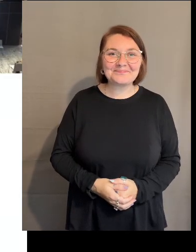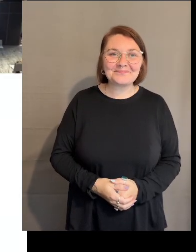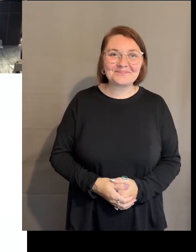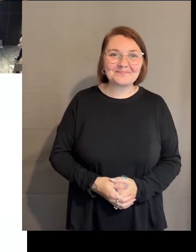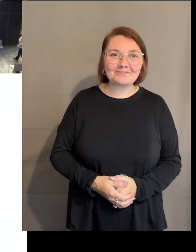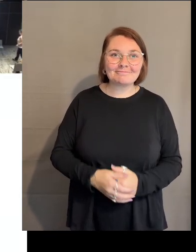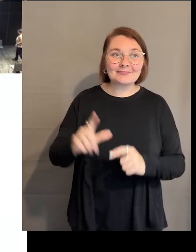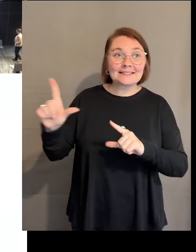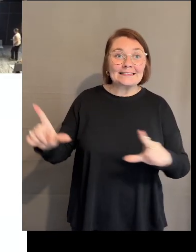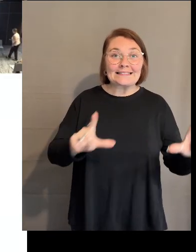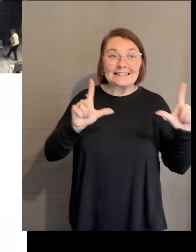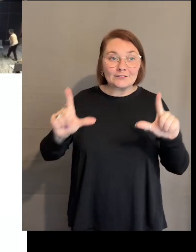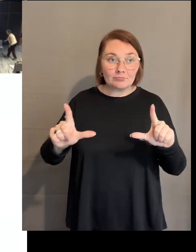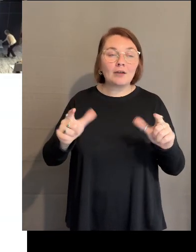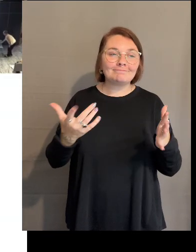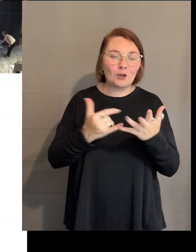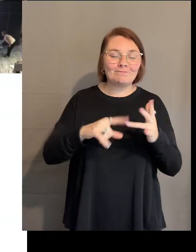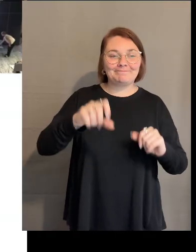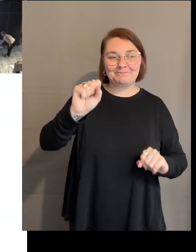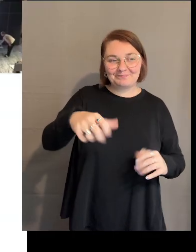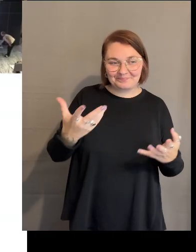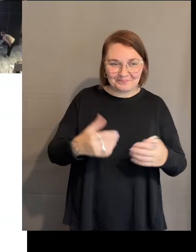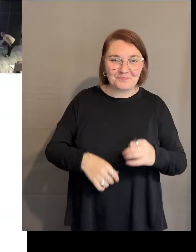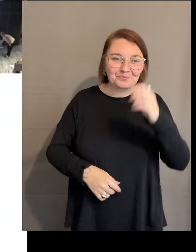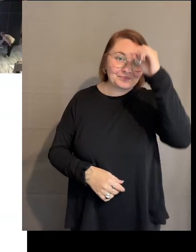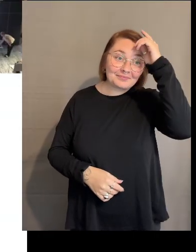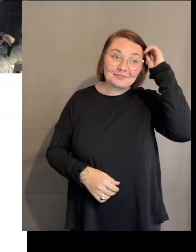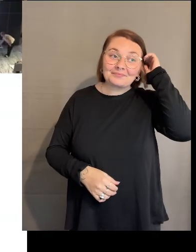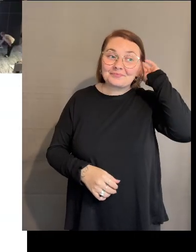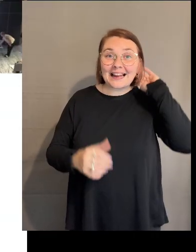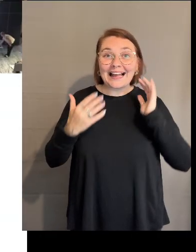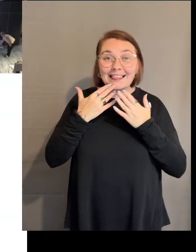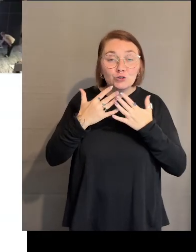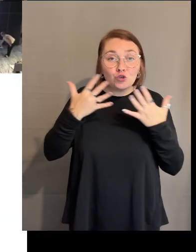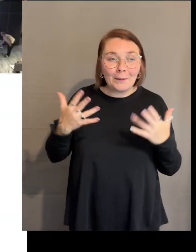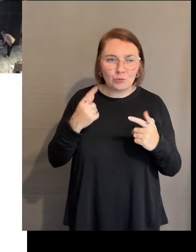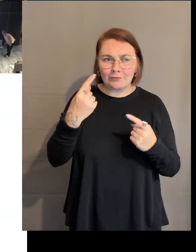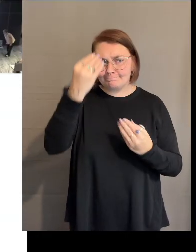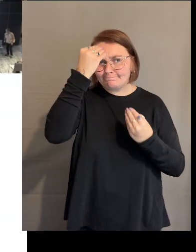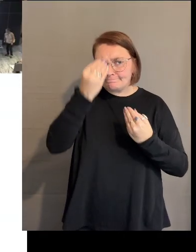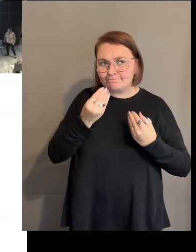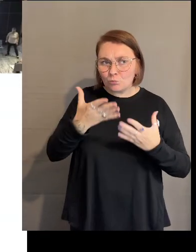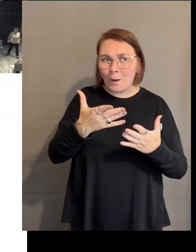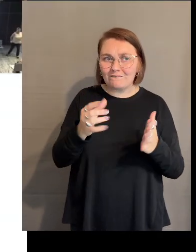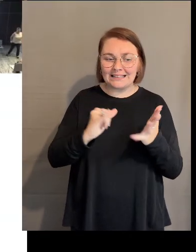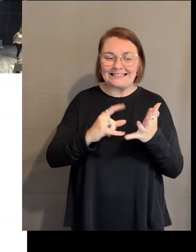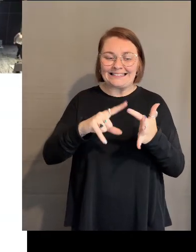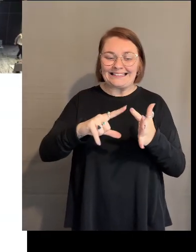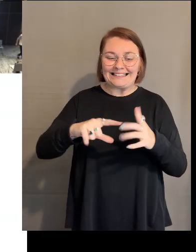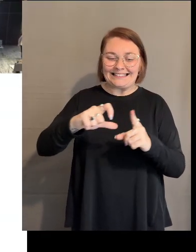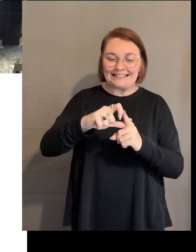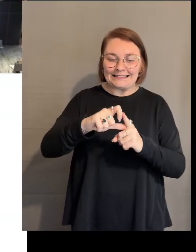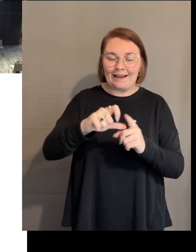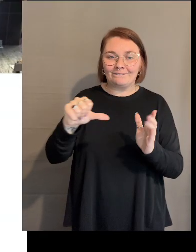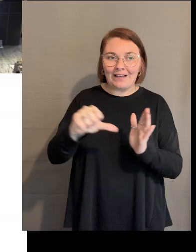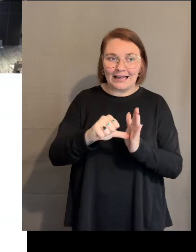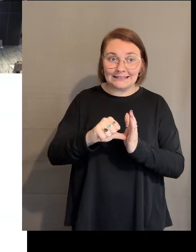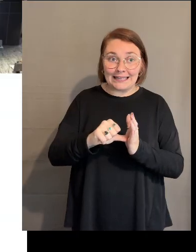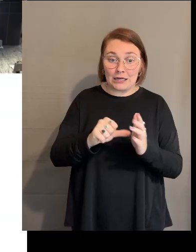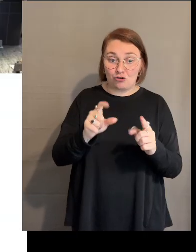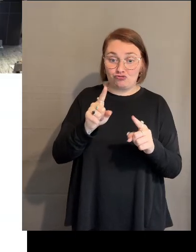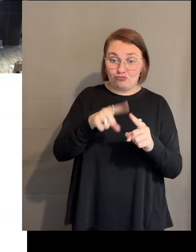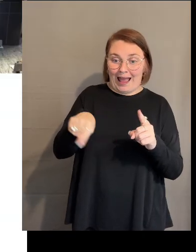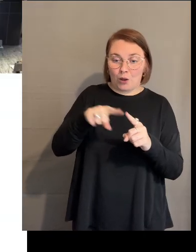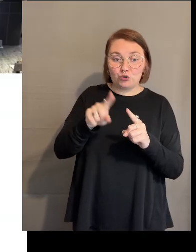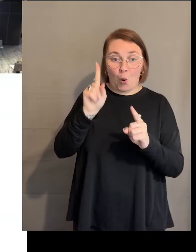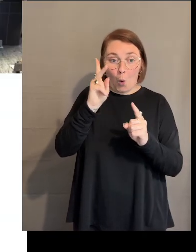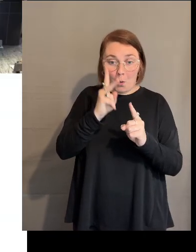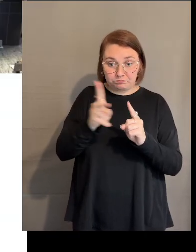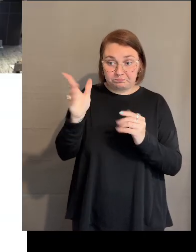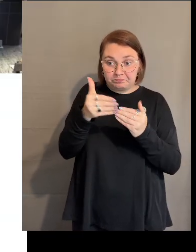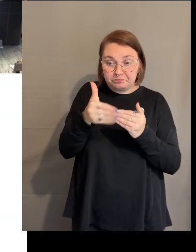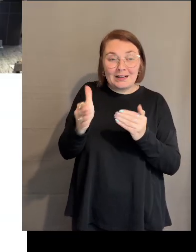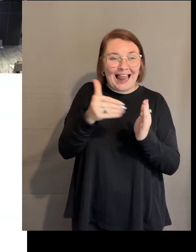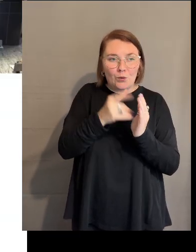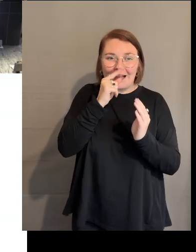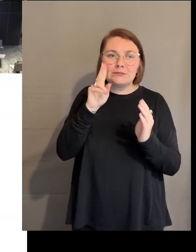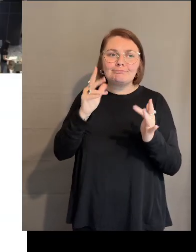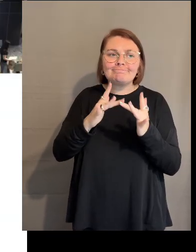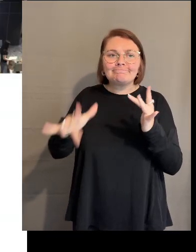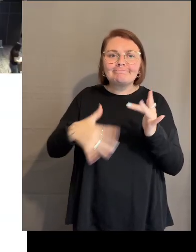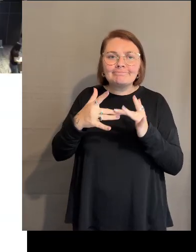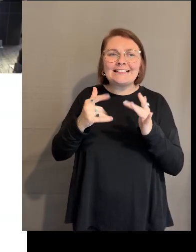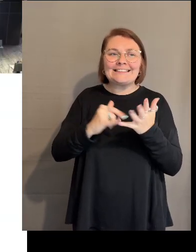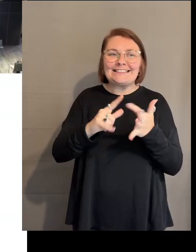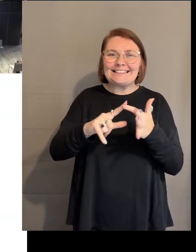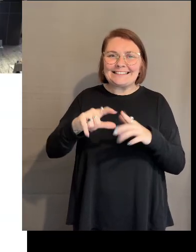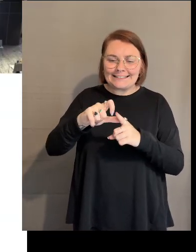So, yeah, so, thanks so much. One thing to note is we have a seed funding round open, so you can see on our website, details of the seed funding, and so that's to try and kind of encourage